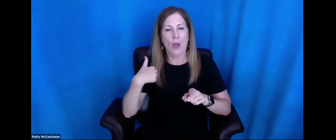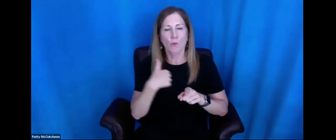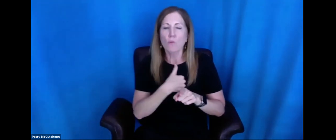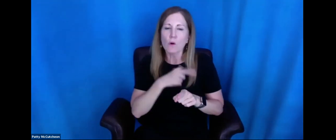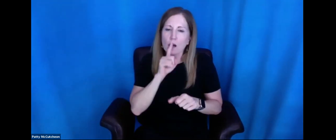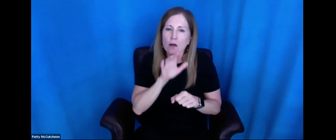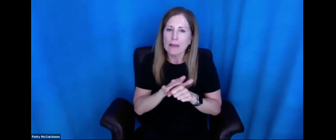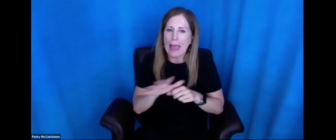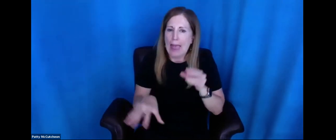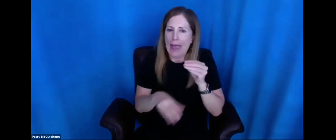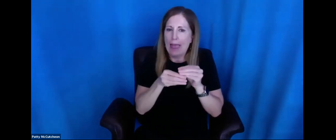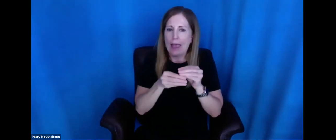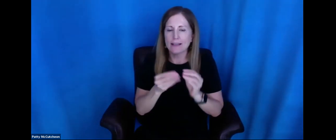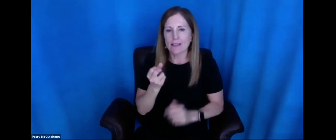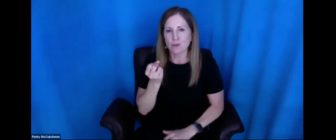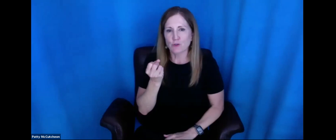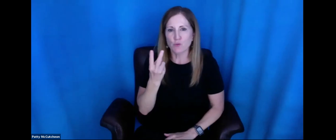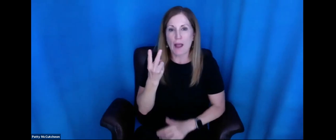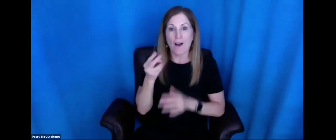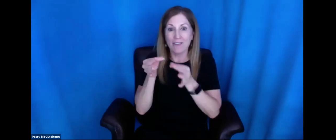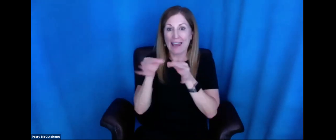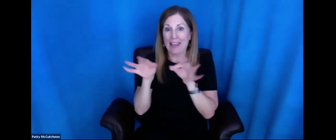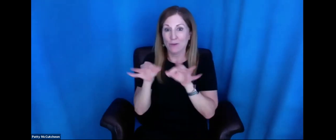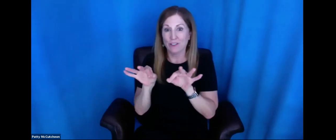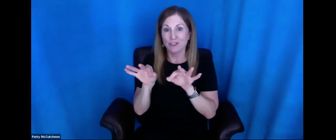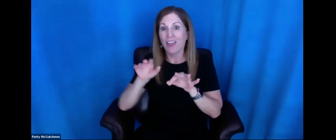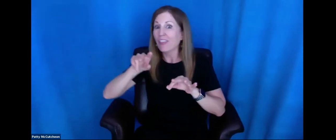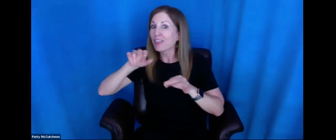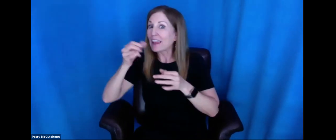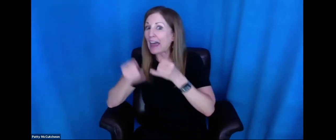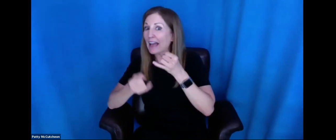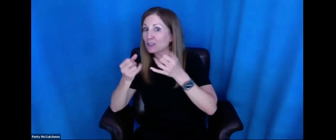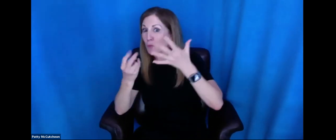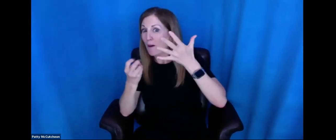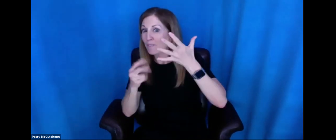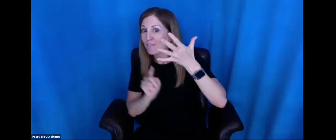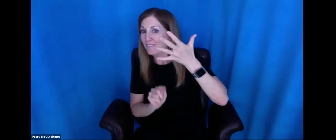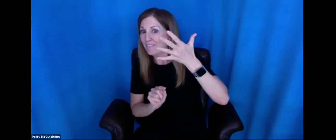adding our 12th language, which is ASL. One of the things I'm proud of is we have more than